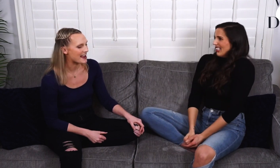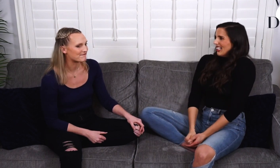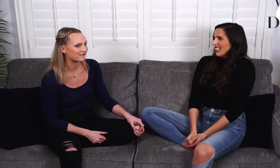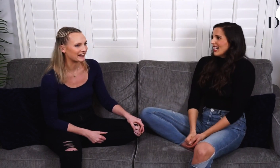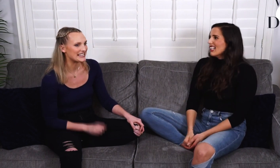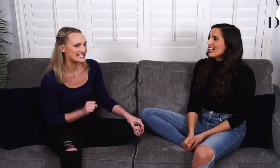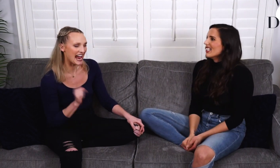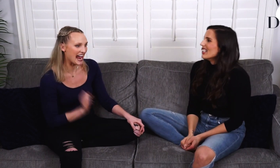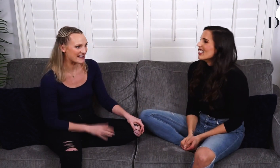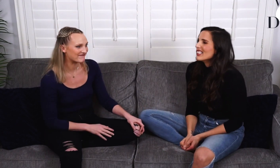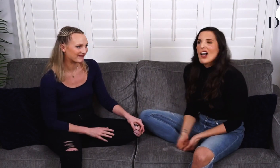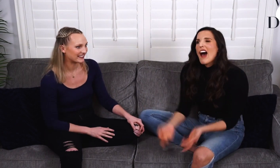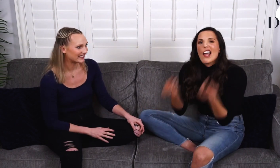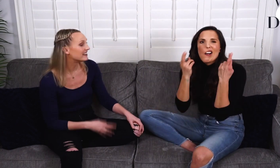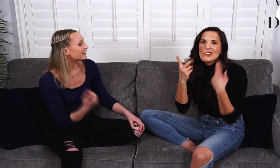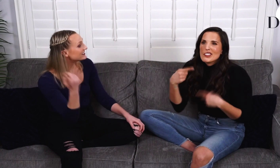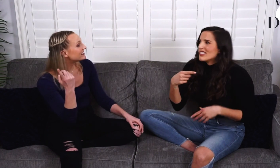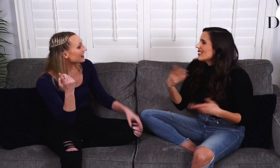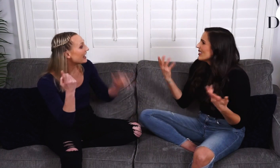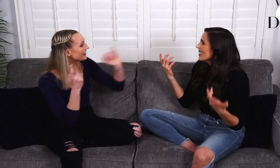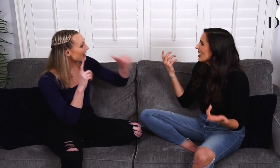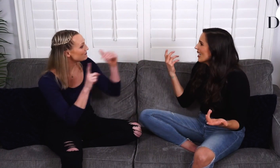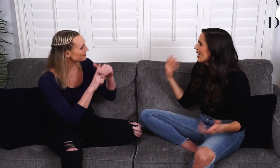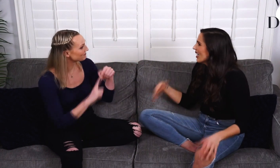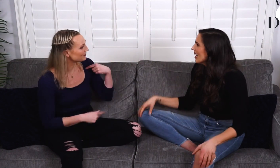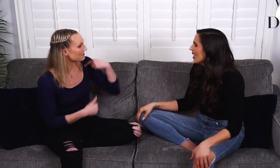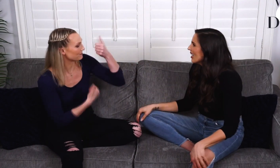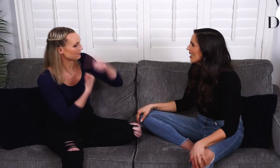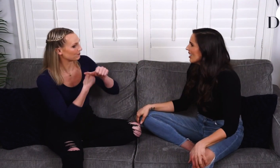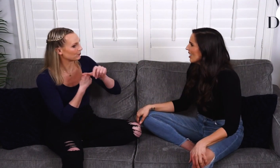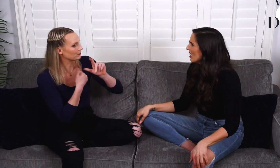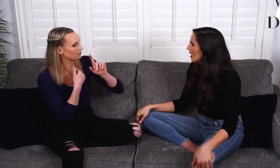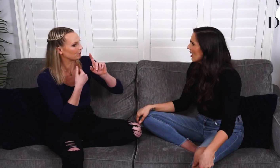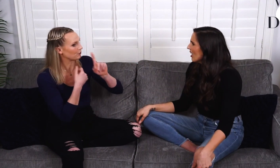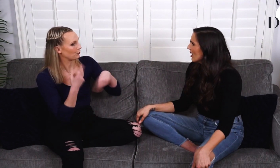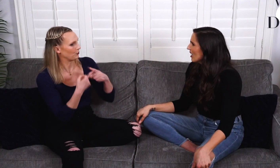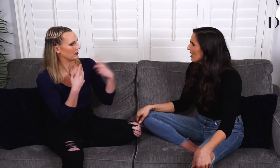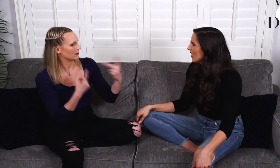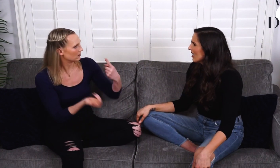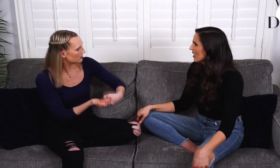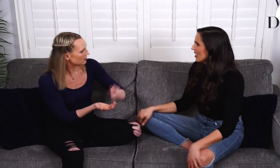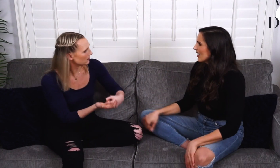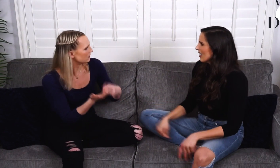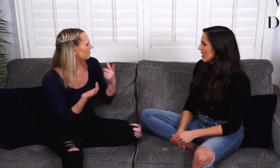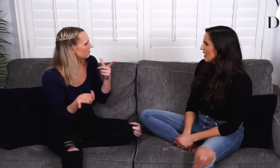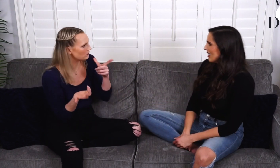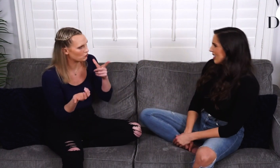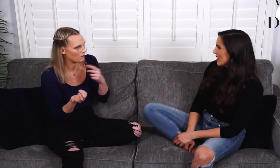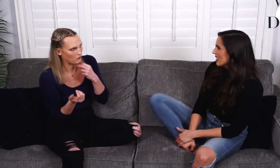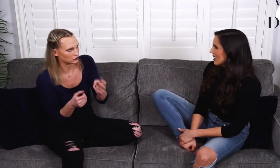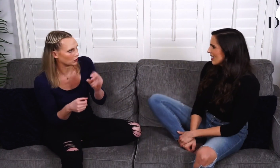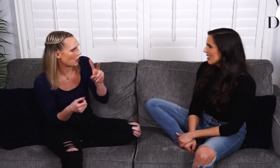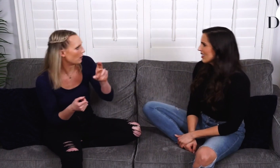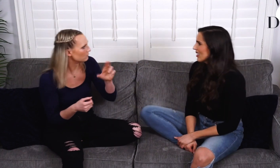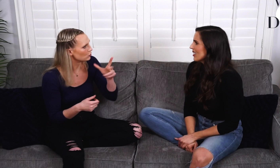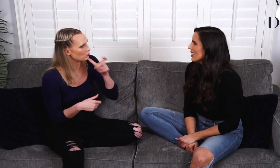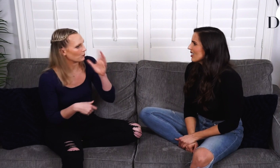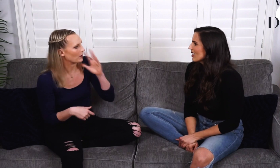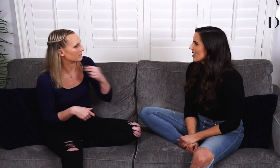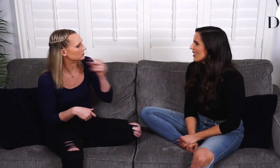Yeah, yup! And that reminds me, I remember when we were talking about voice-overs and who